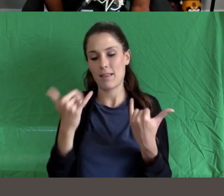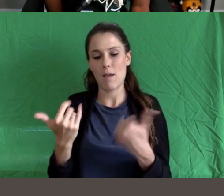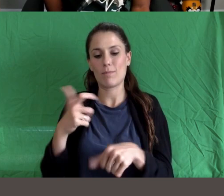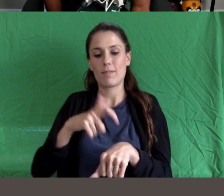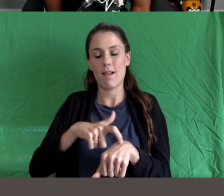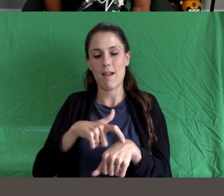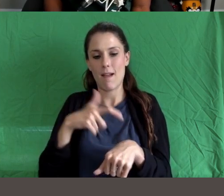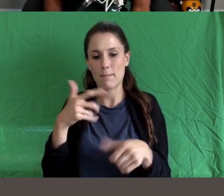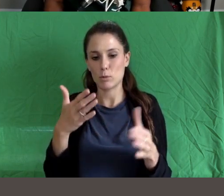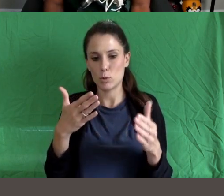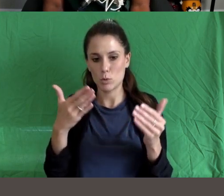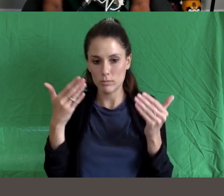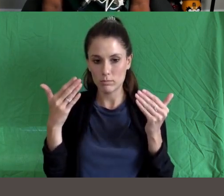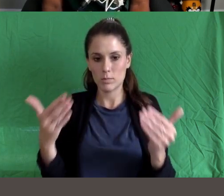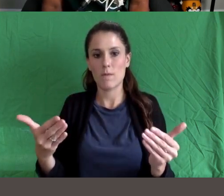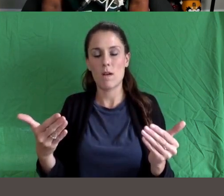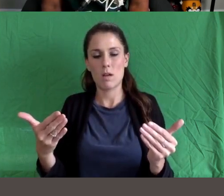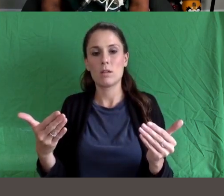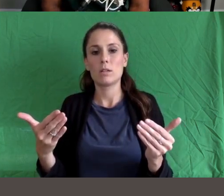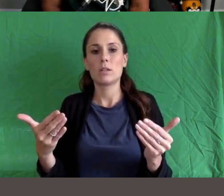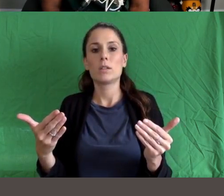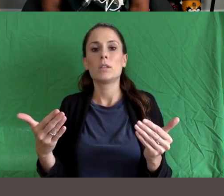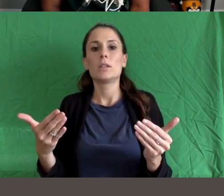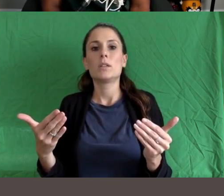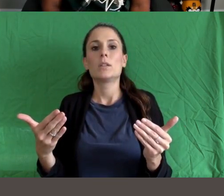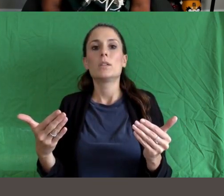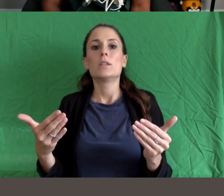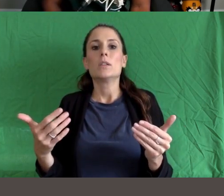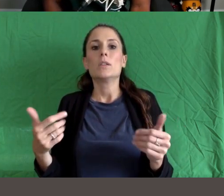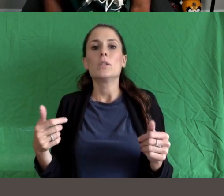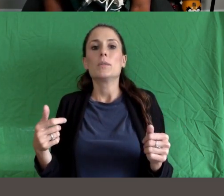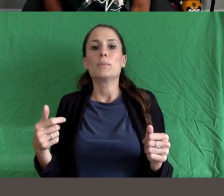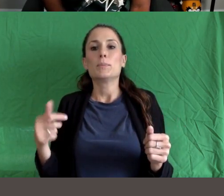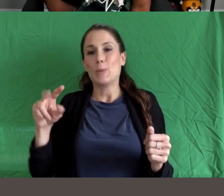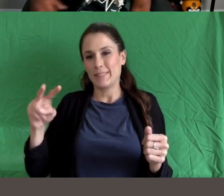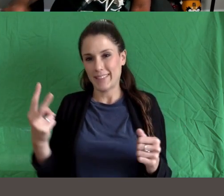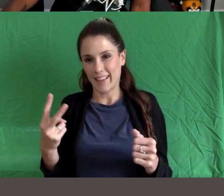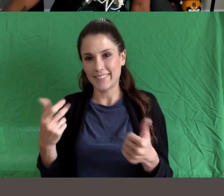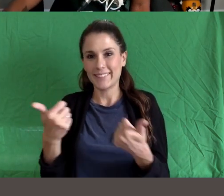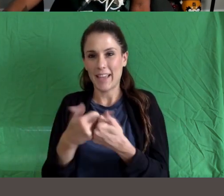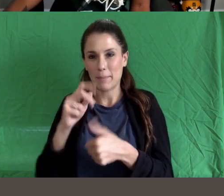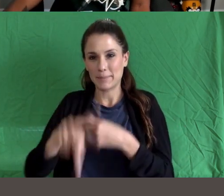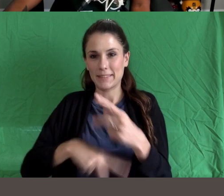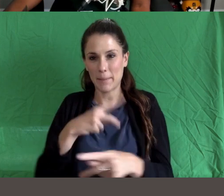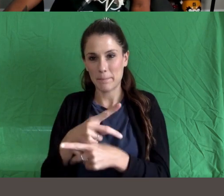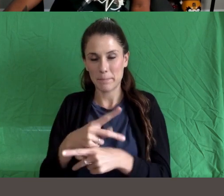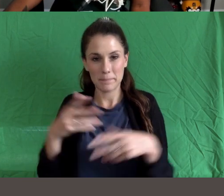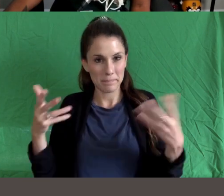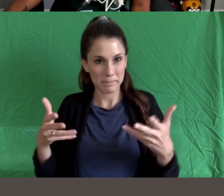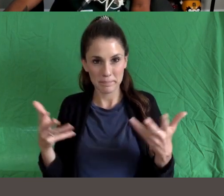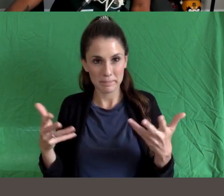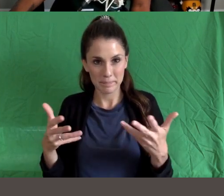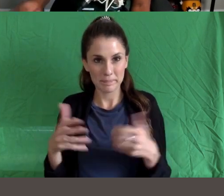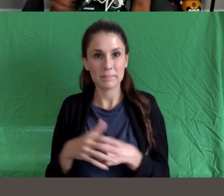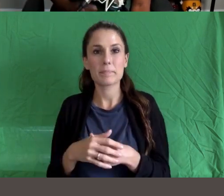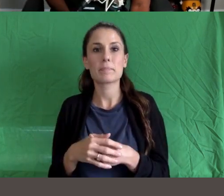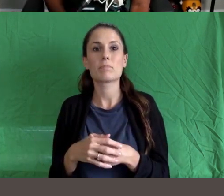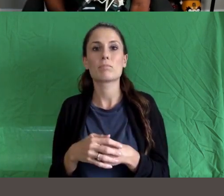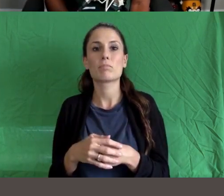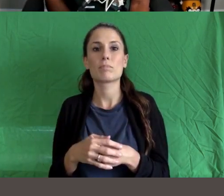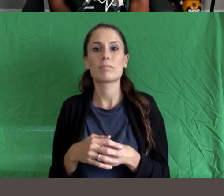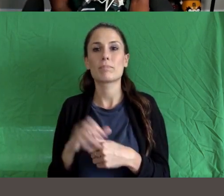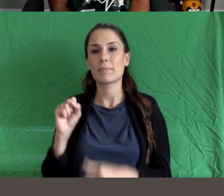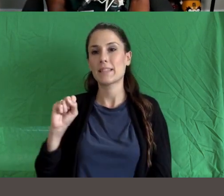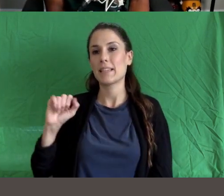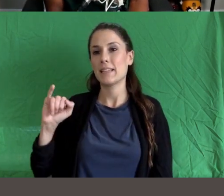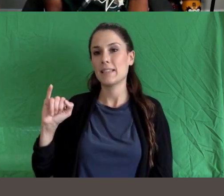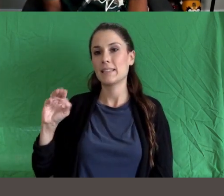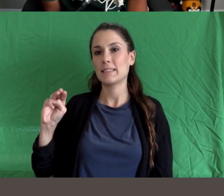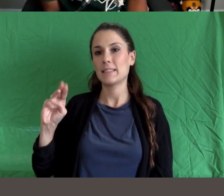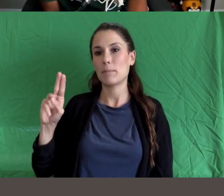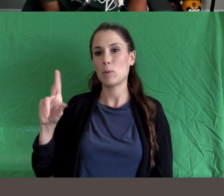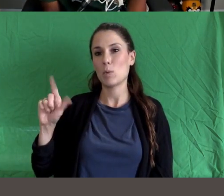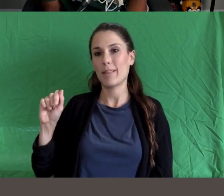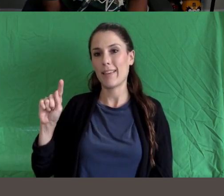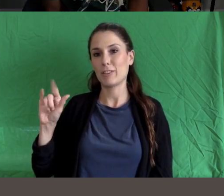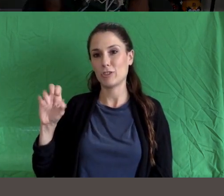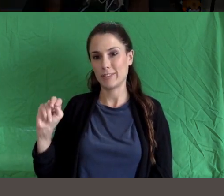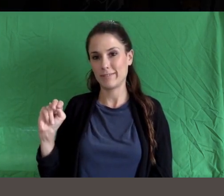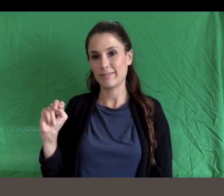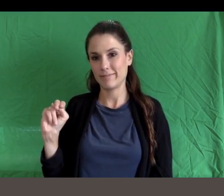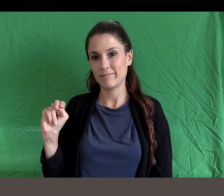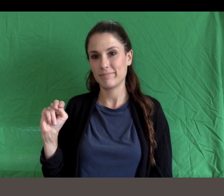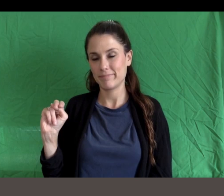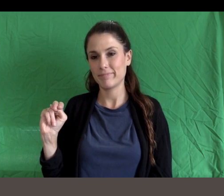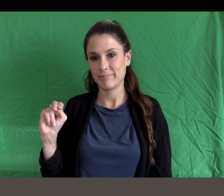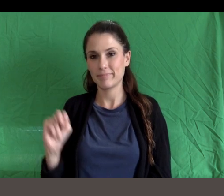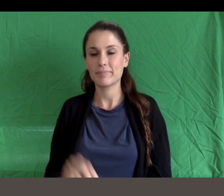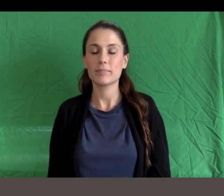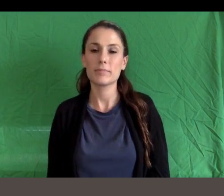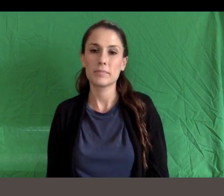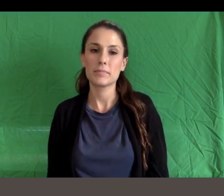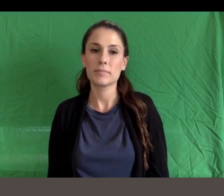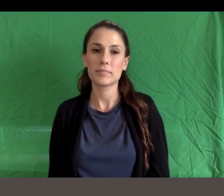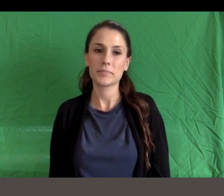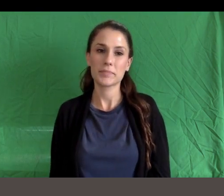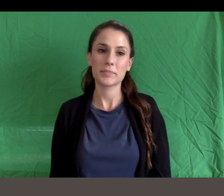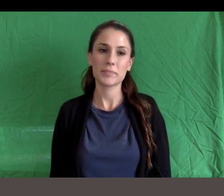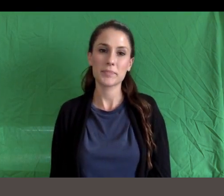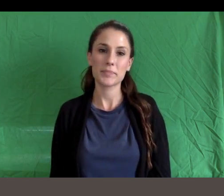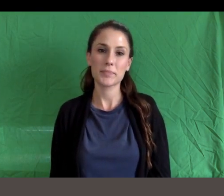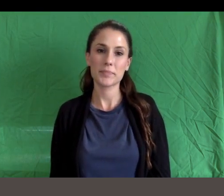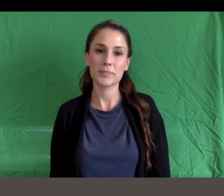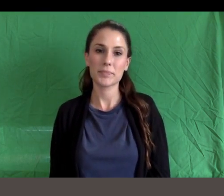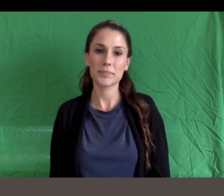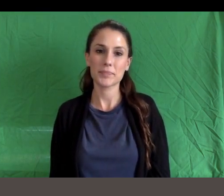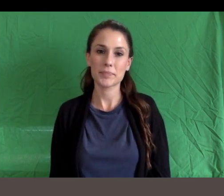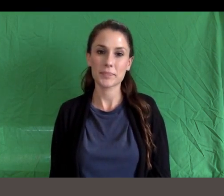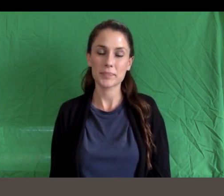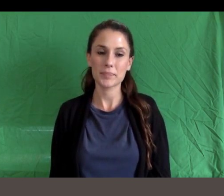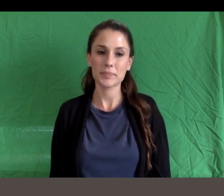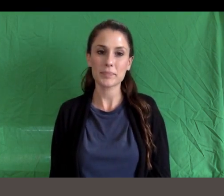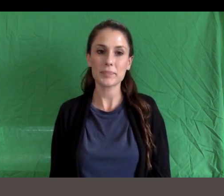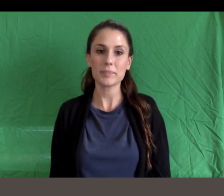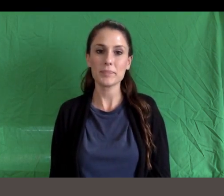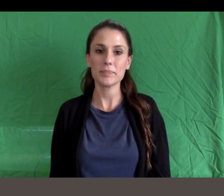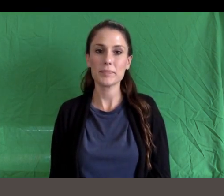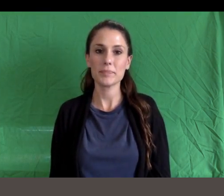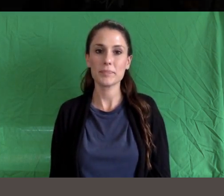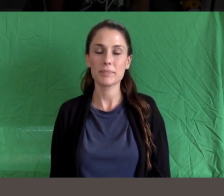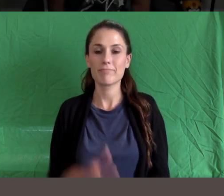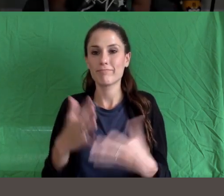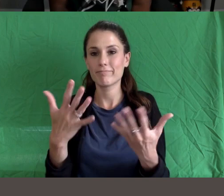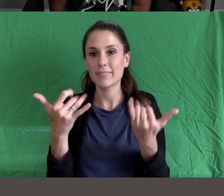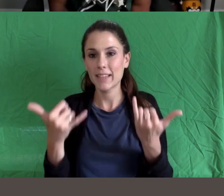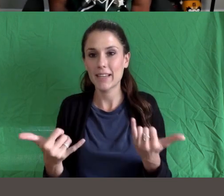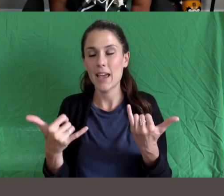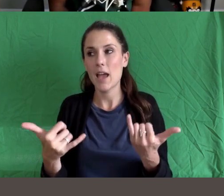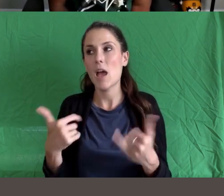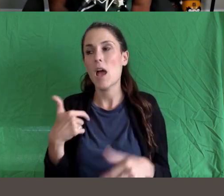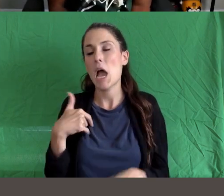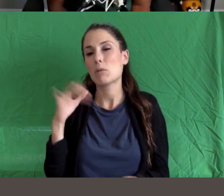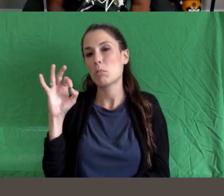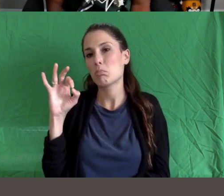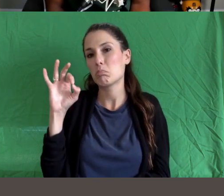we then move on to the second game type, which is simulations. Now, I was going to throw a bit in